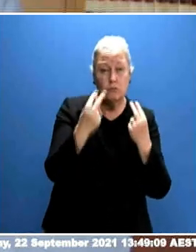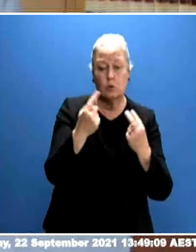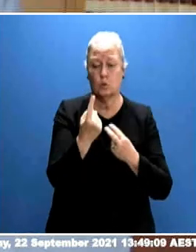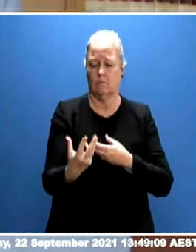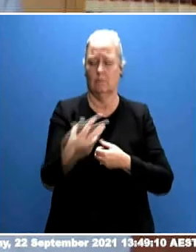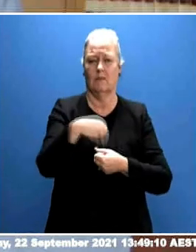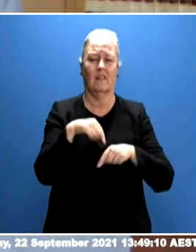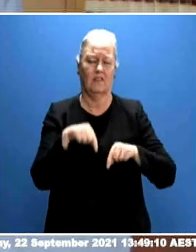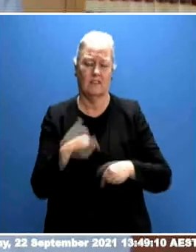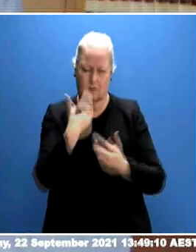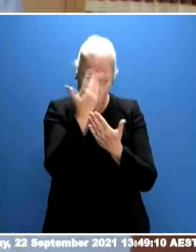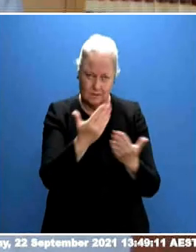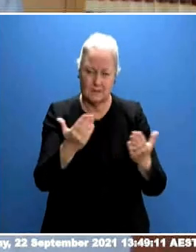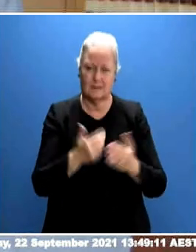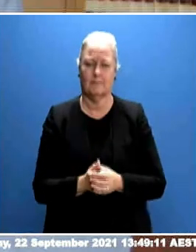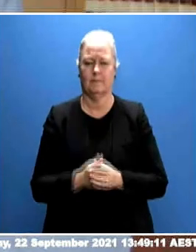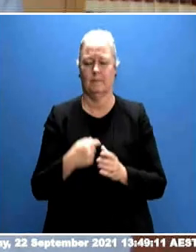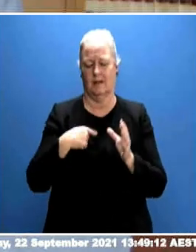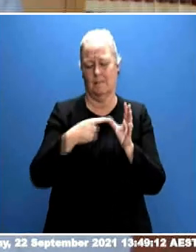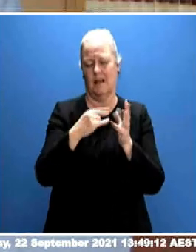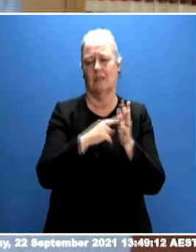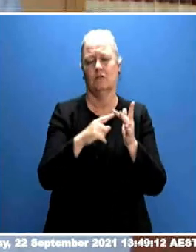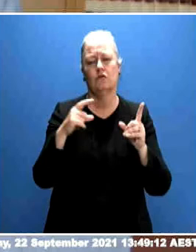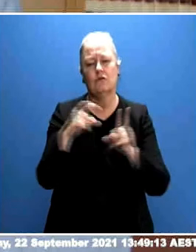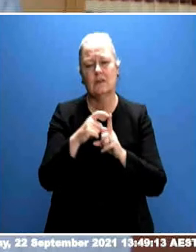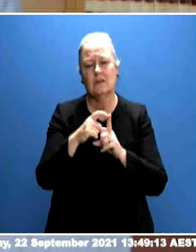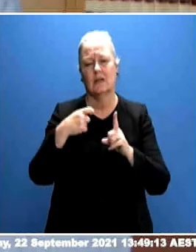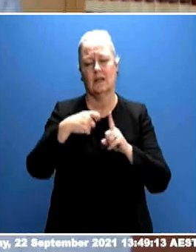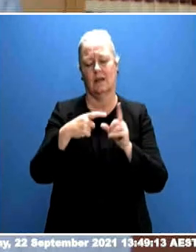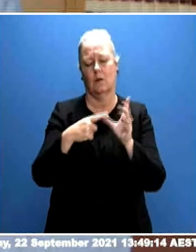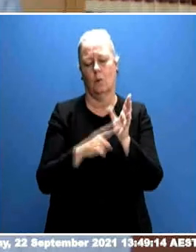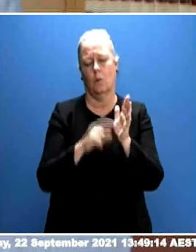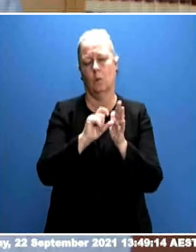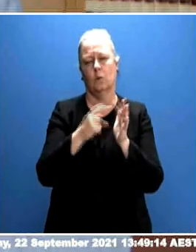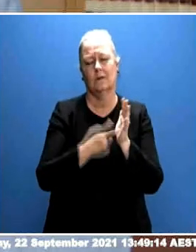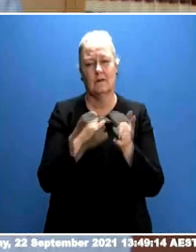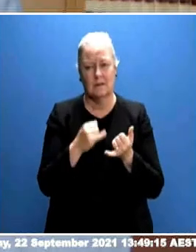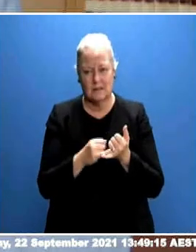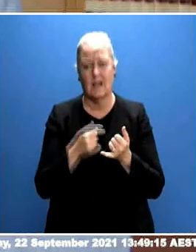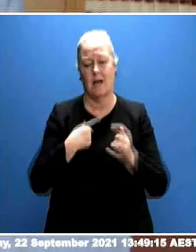My name is Astrid Sophie Louise Thyra Kalders, and I'm an Executive Director in the Department of Communities.